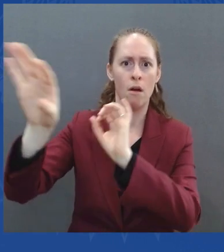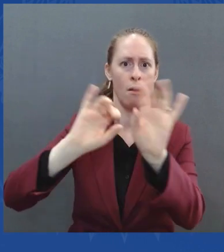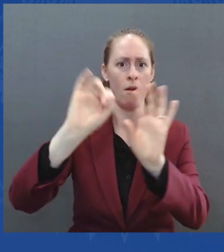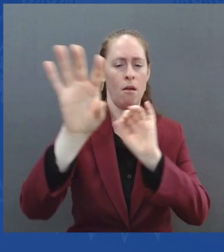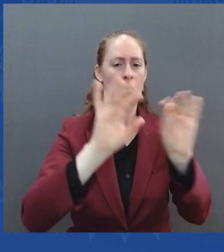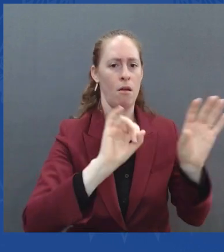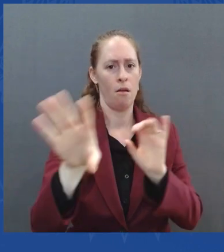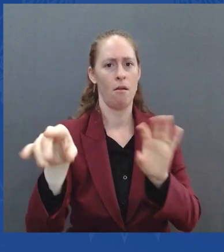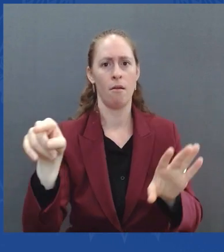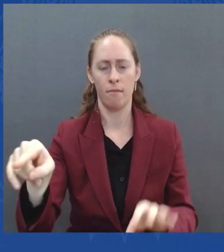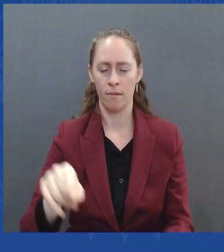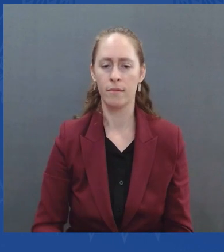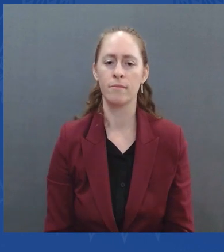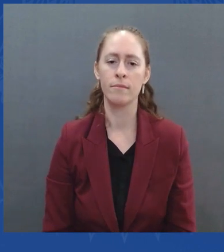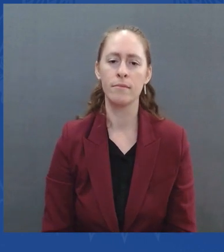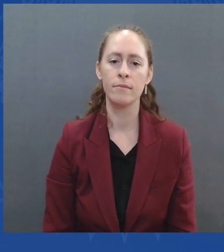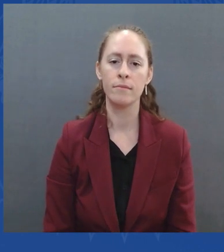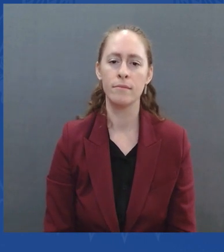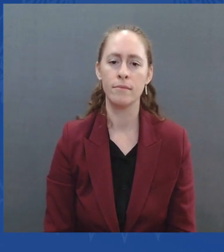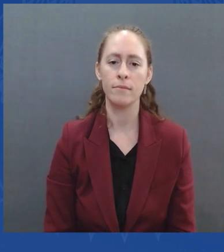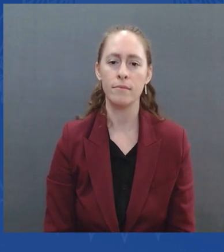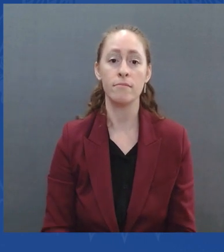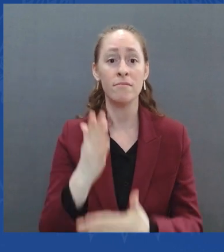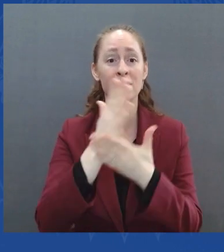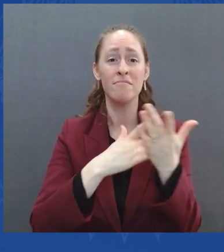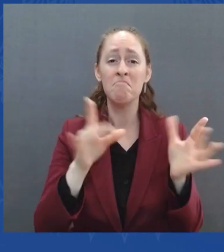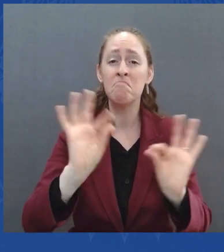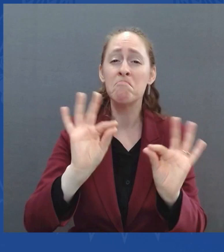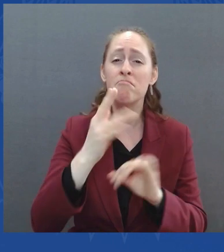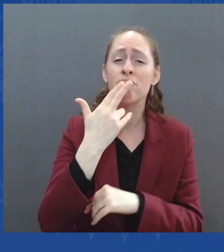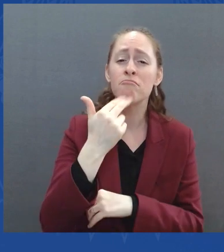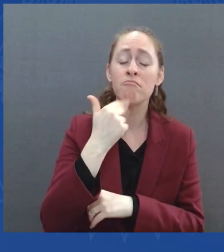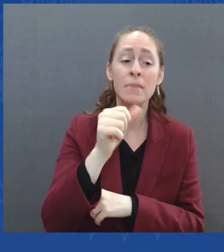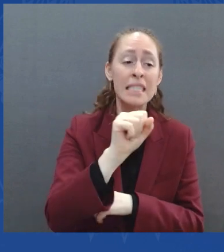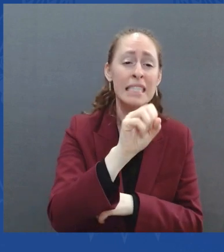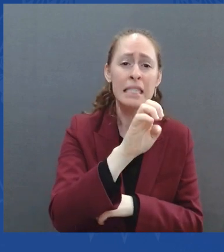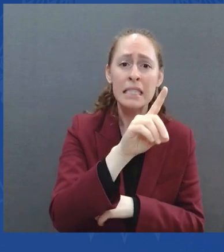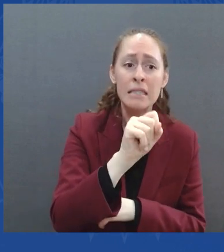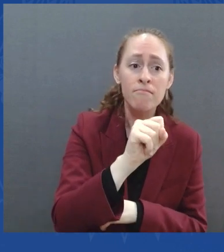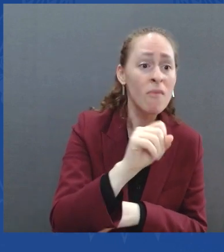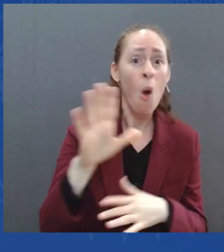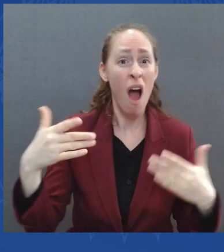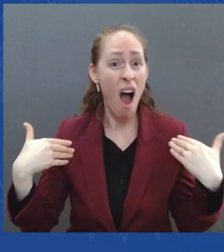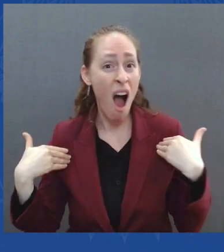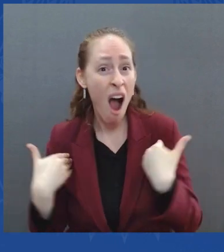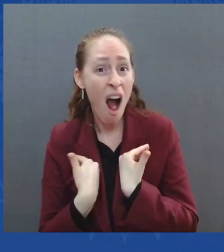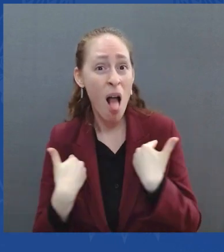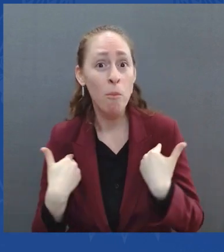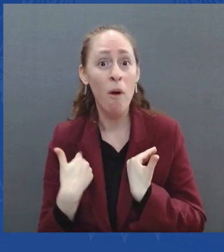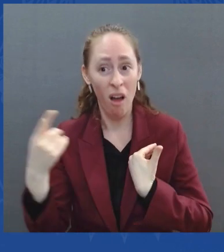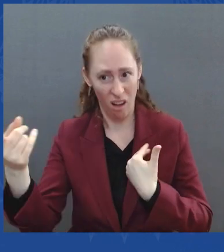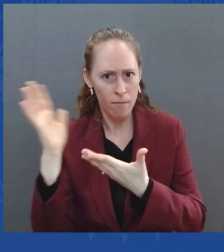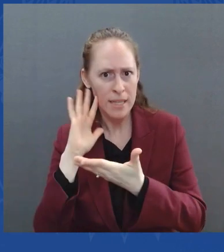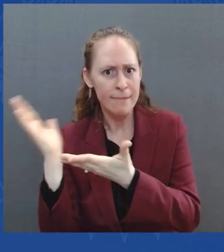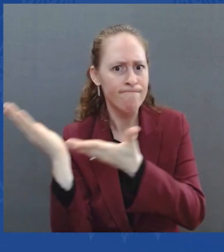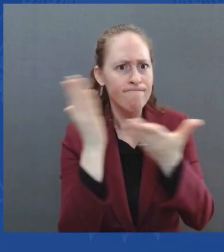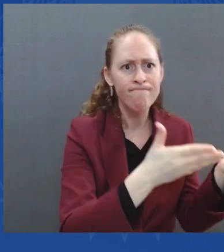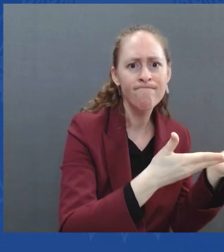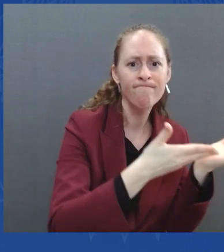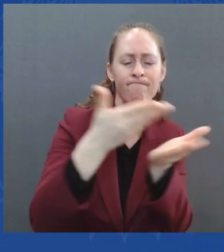and delivering seeds and even live animals, often, to parts of the country that private carriers can't or won't or aren't required to reach.